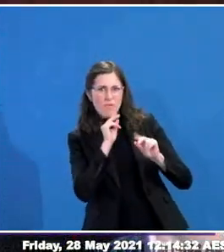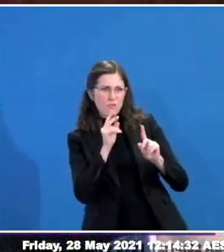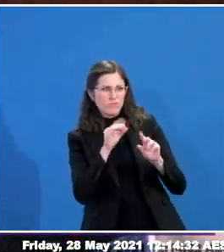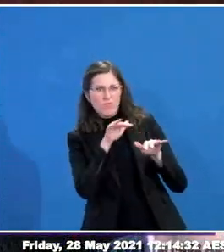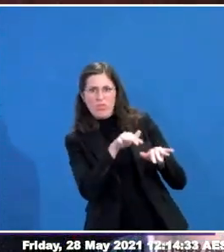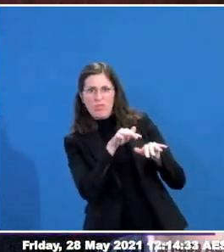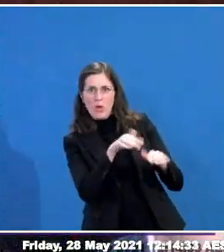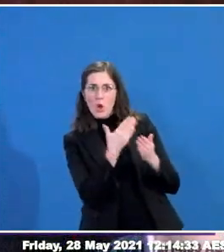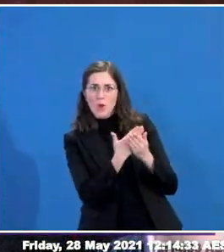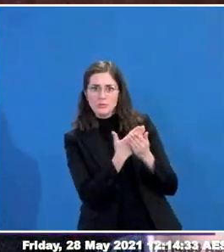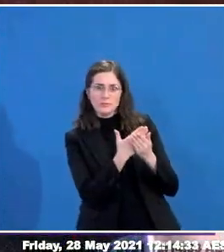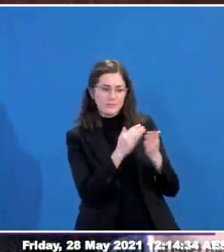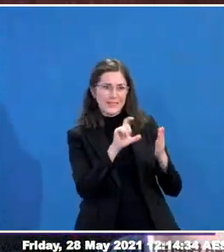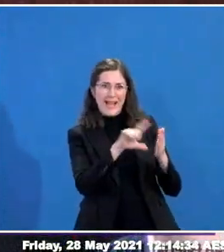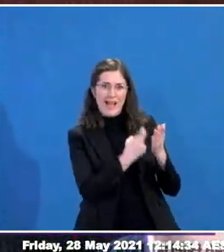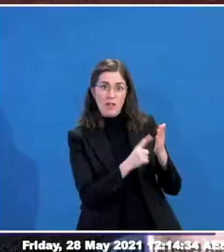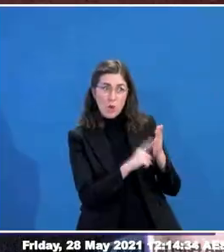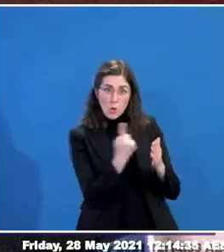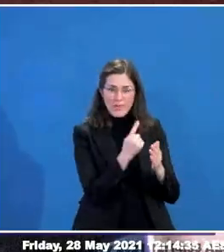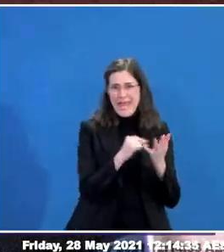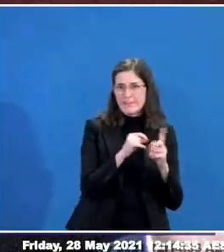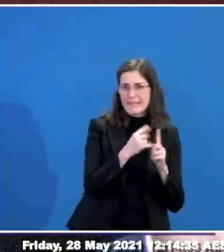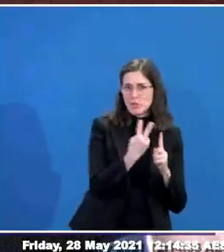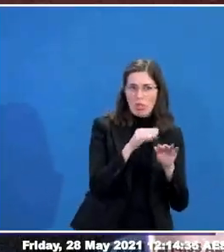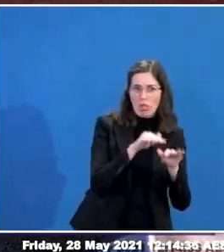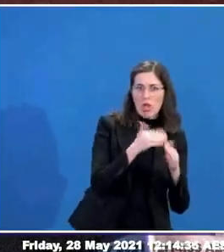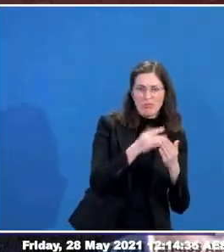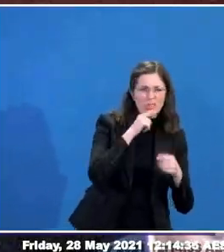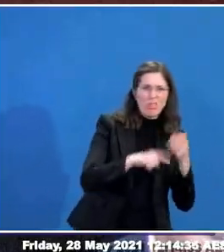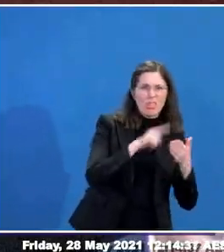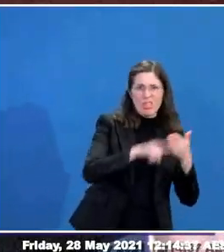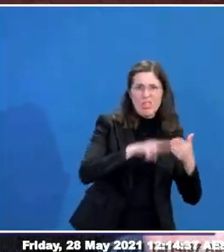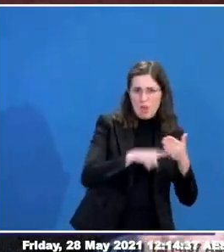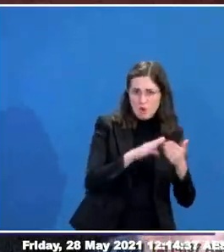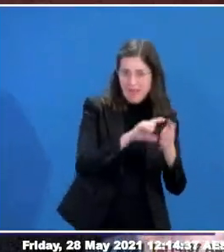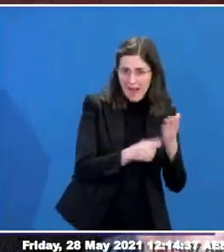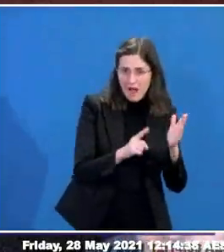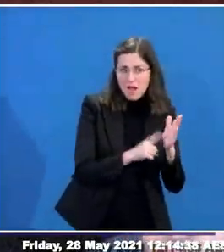[Carl]", is that a reference to the established allegation